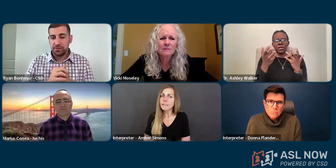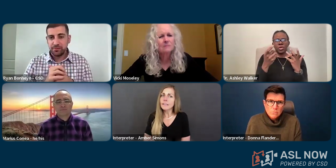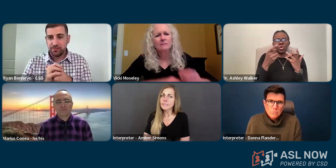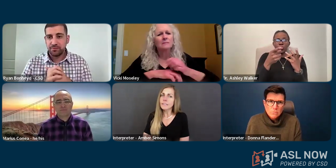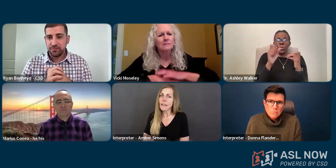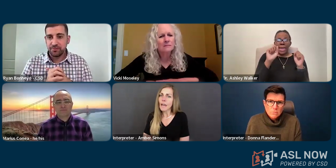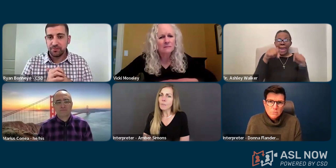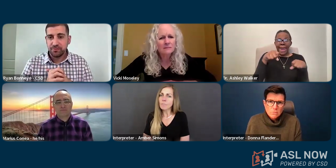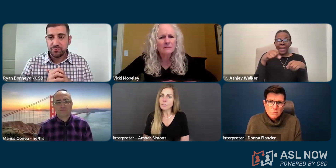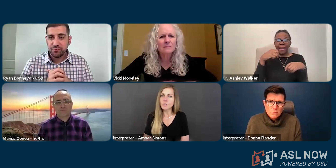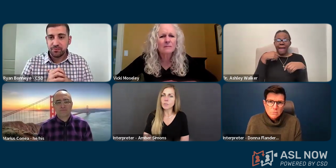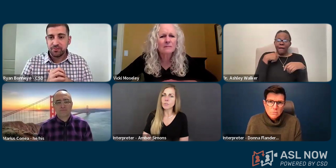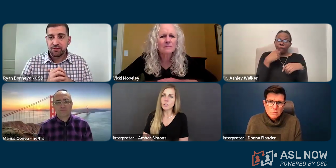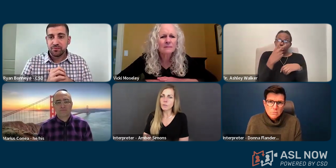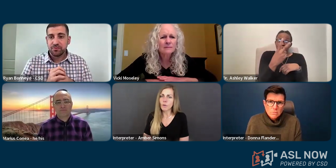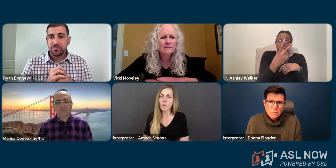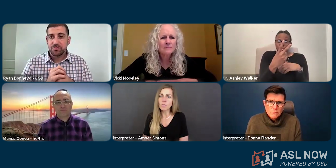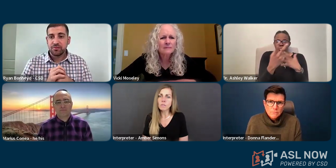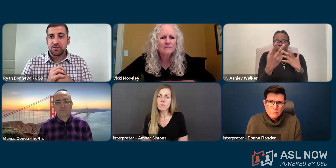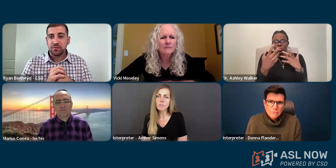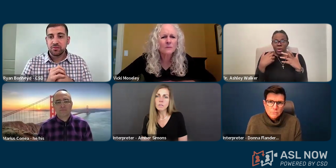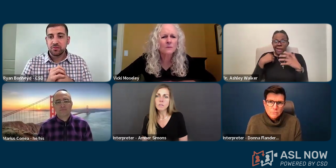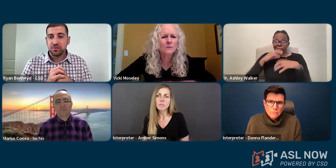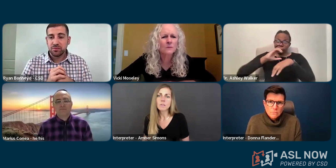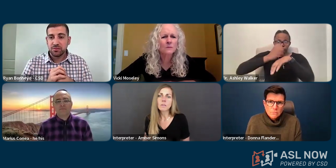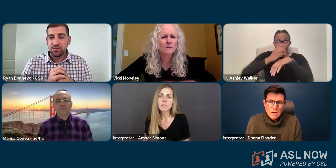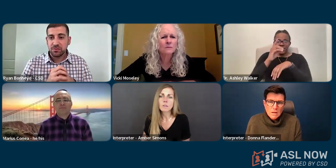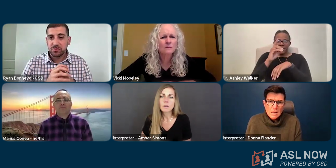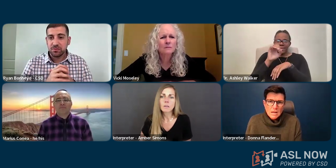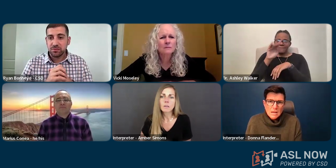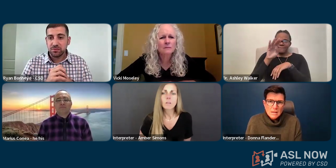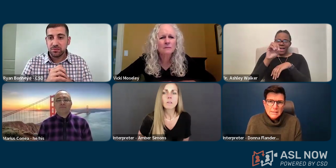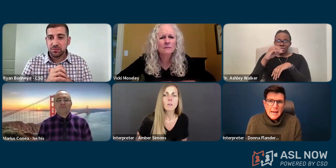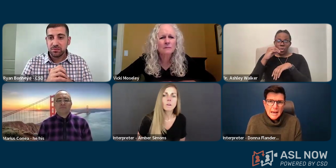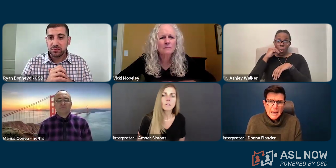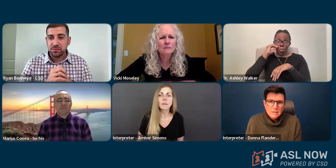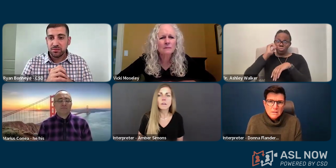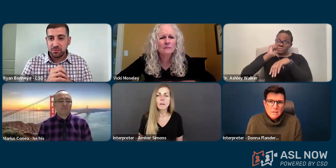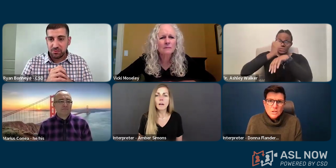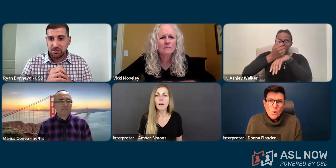It is it an app that you use on your phone? yeah.